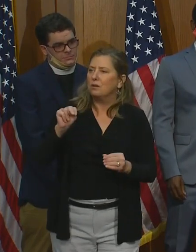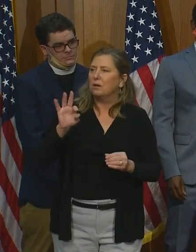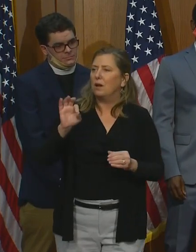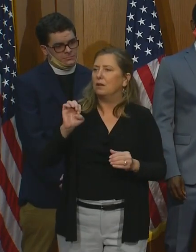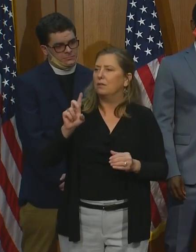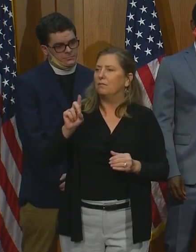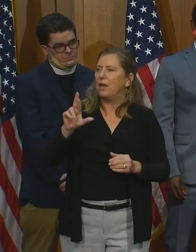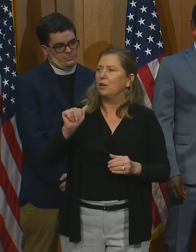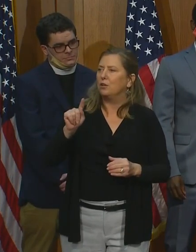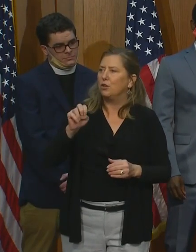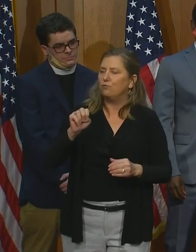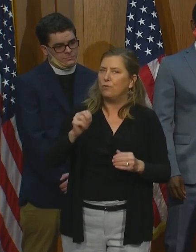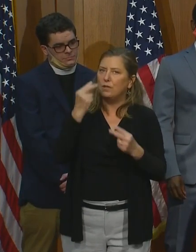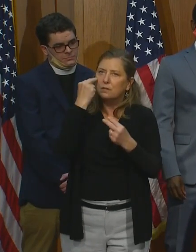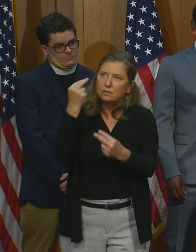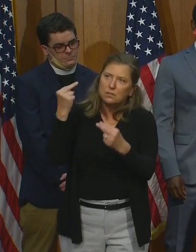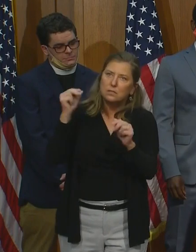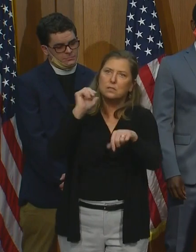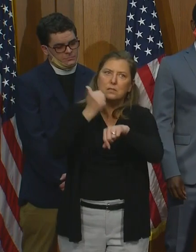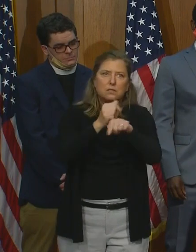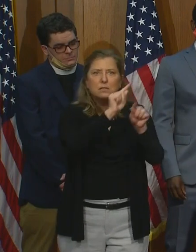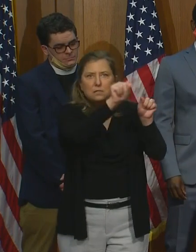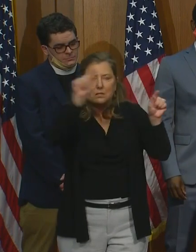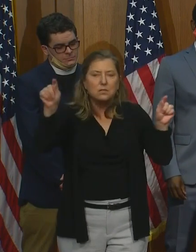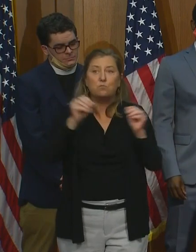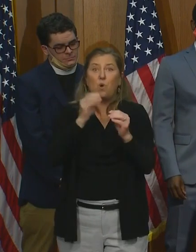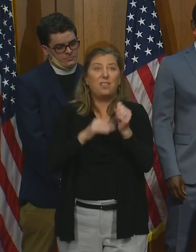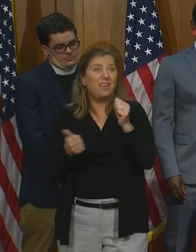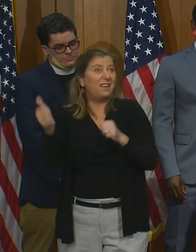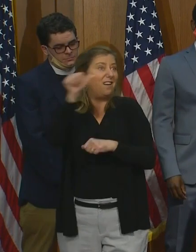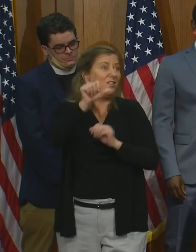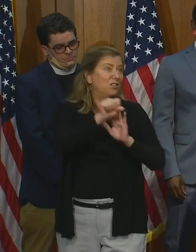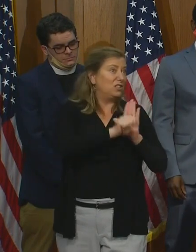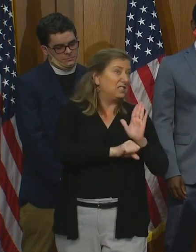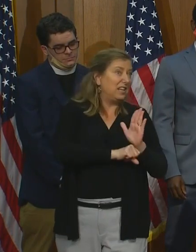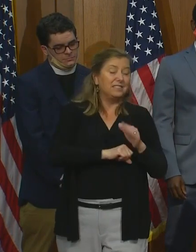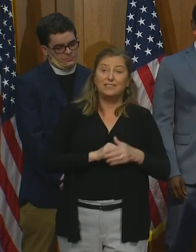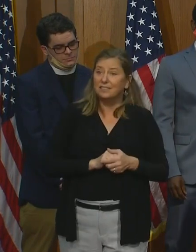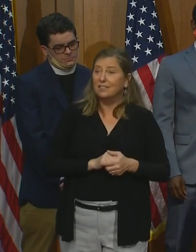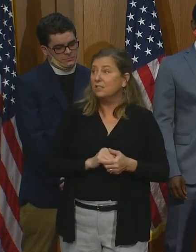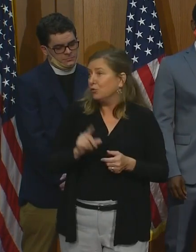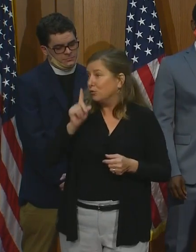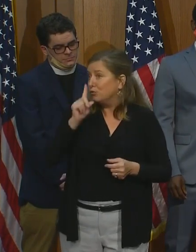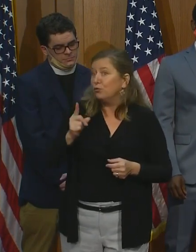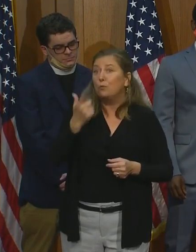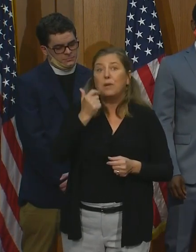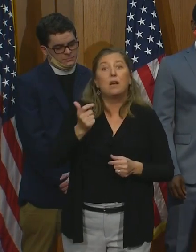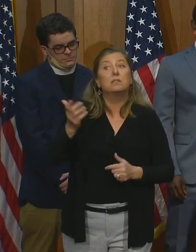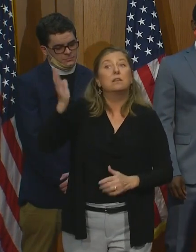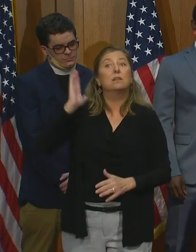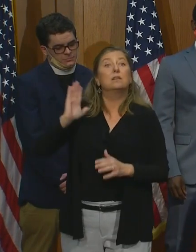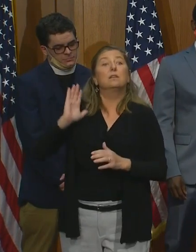VIRGINIA IS HOME TO MORE CONFEDERATE COMMEMORATIONS THAN